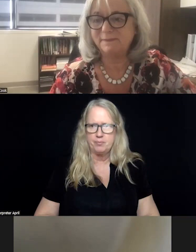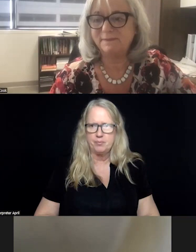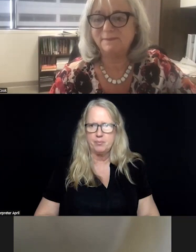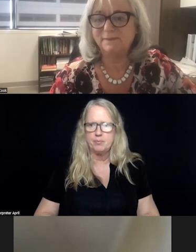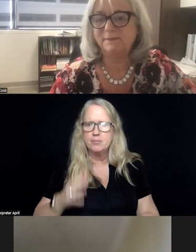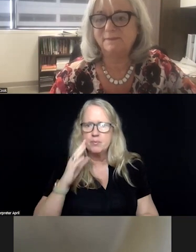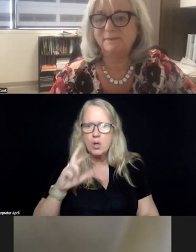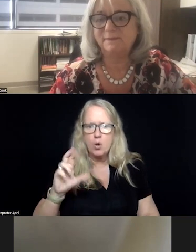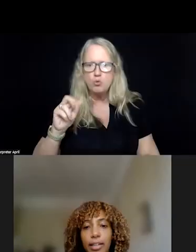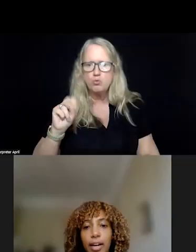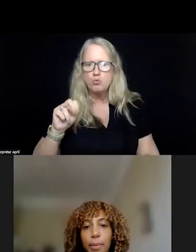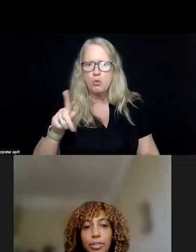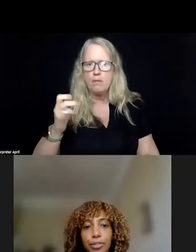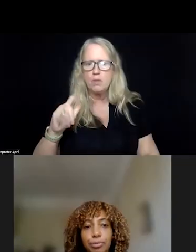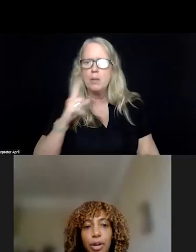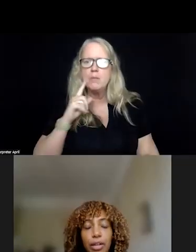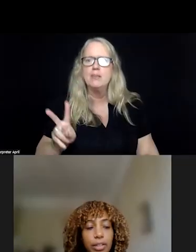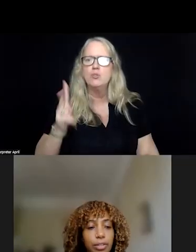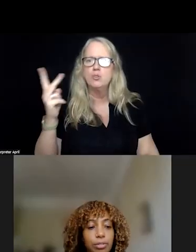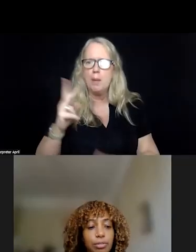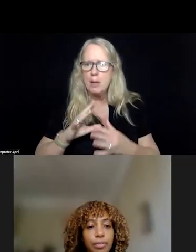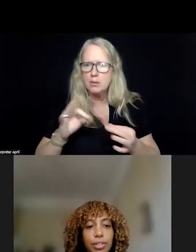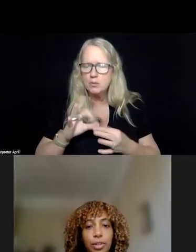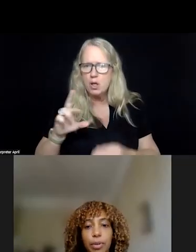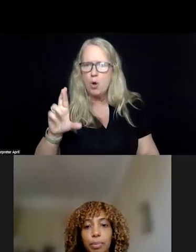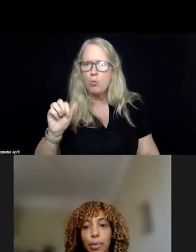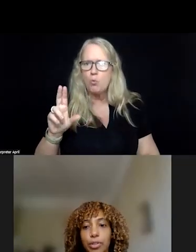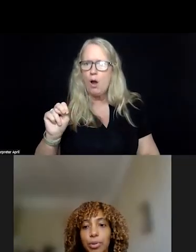PHILLIPS, THE SECOND COMMENTER. CAN YOU TELL US ABOUT WHAT YOU